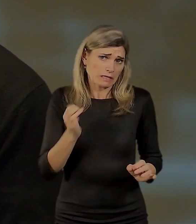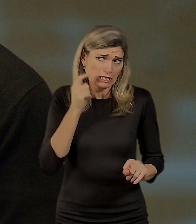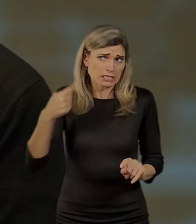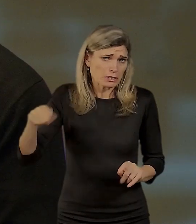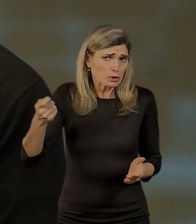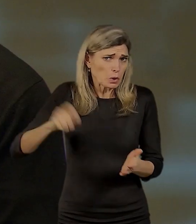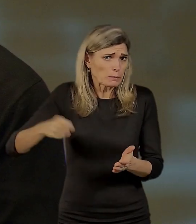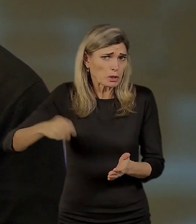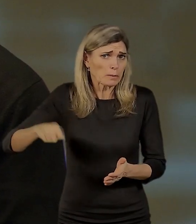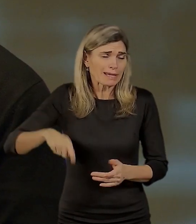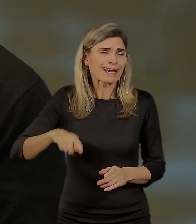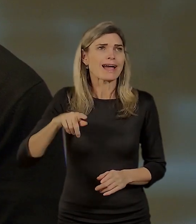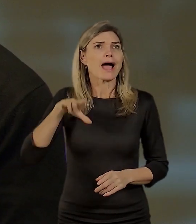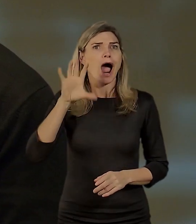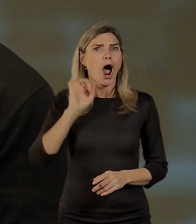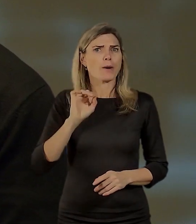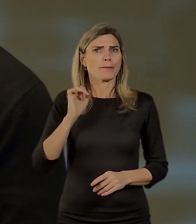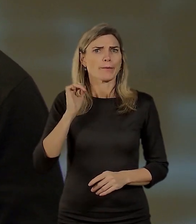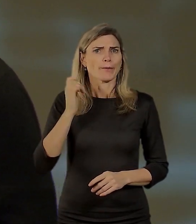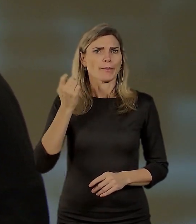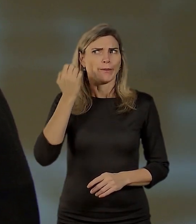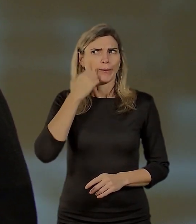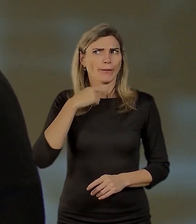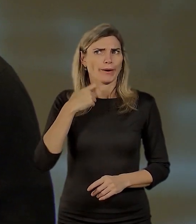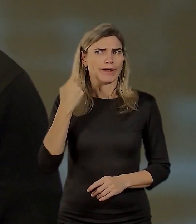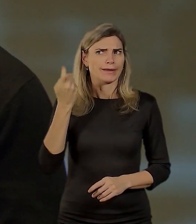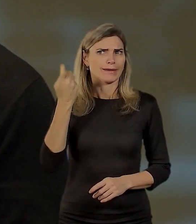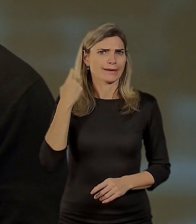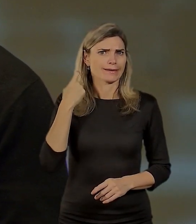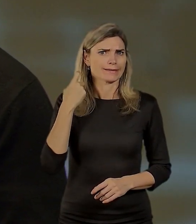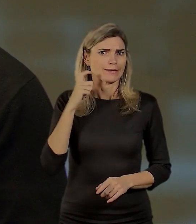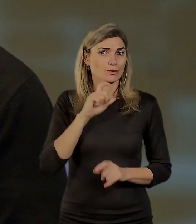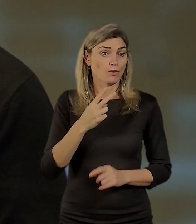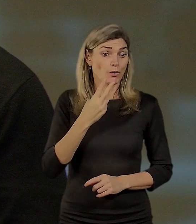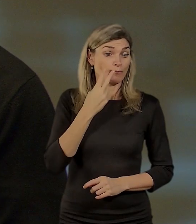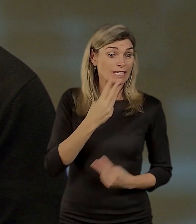And in fact, in the previous project, we agreed with the city district that we donated two apartments